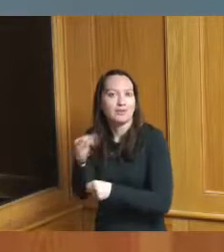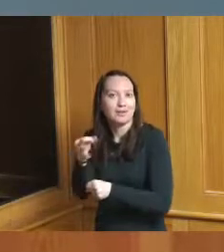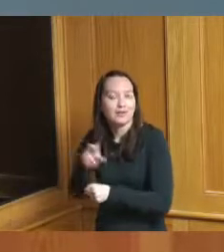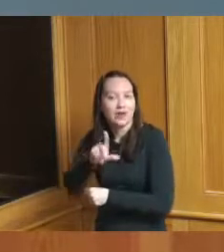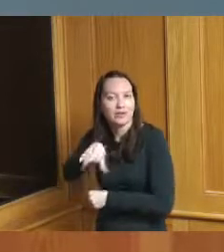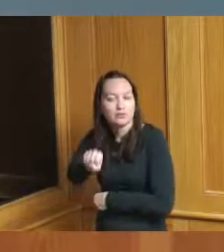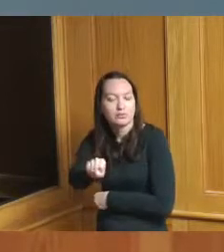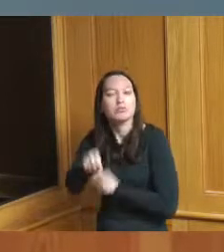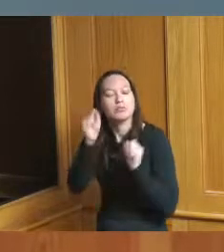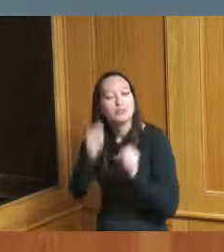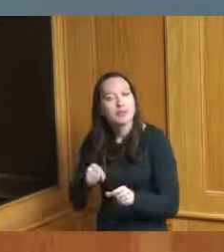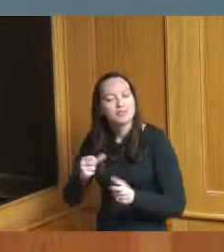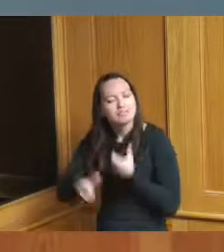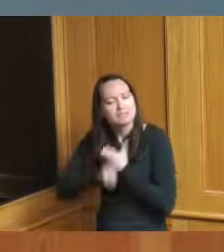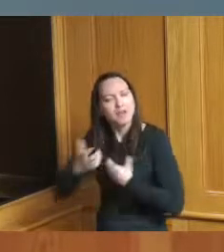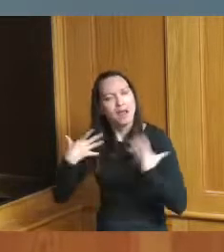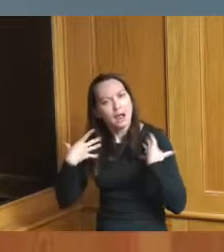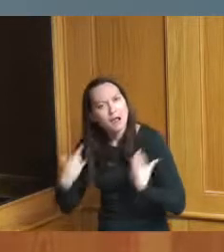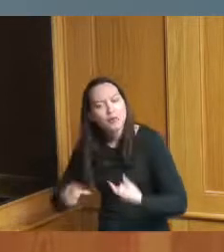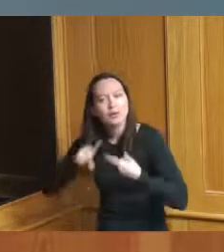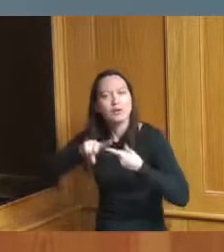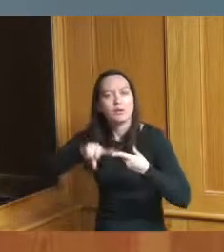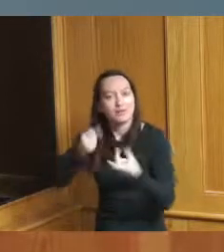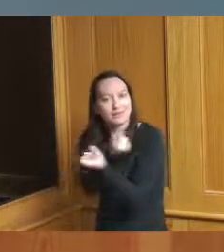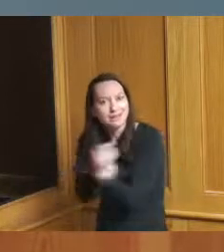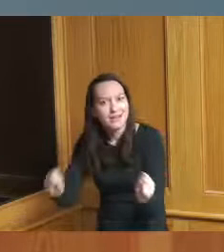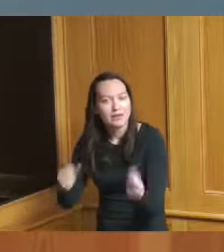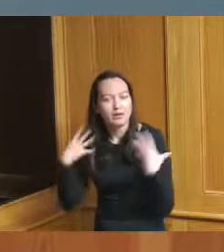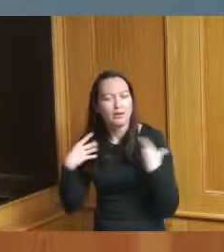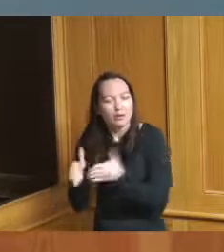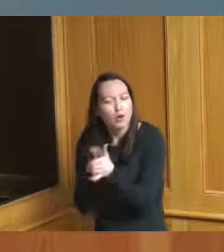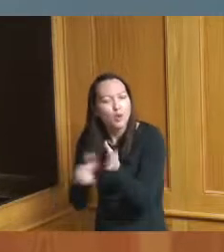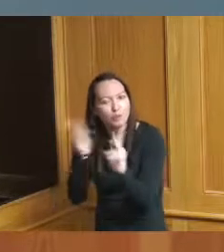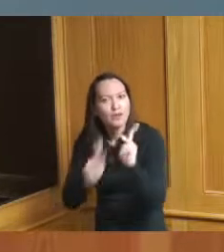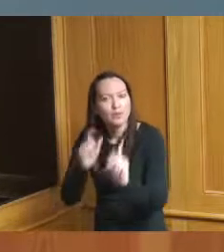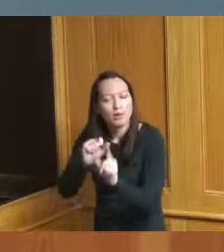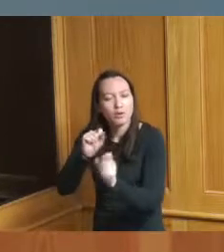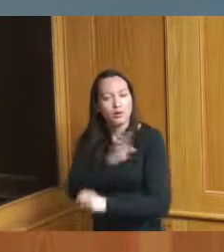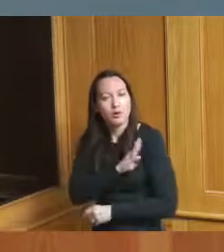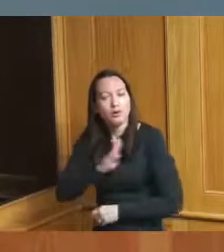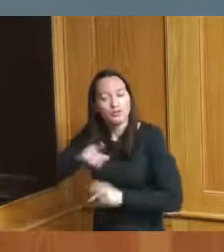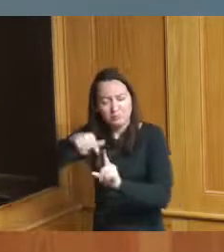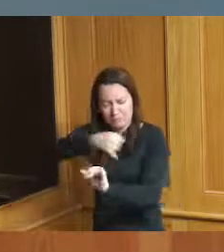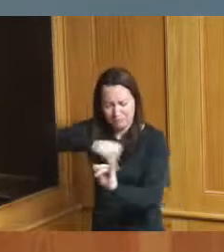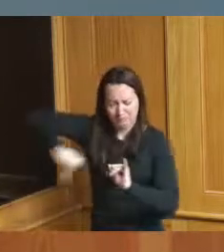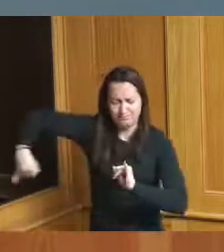and it can endanger health safety and welfare of persons within the borders of Hamilton County and